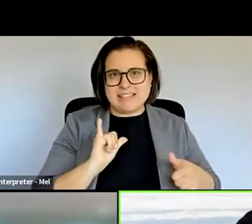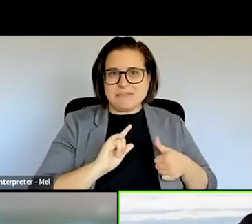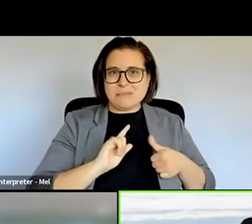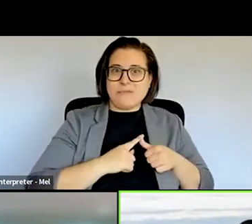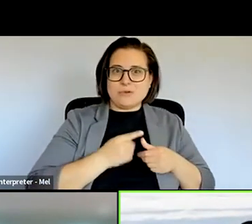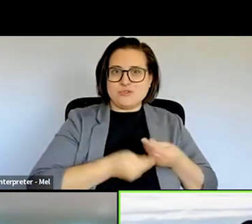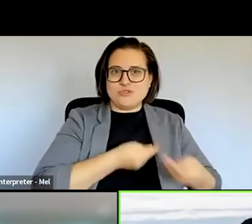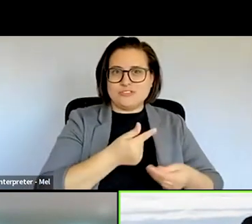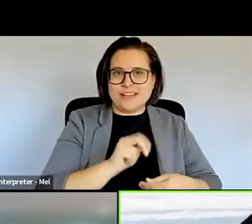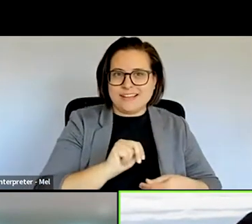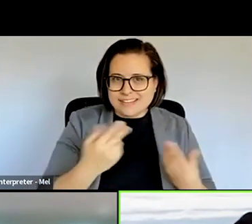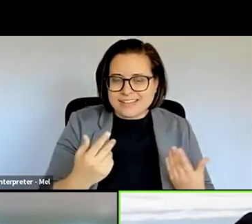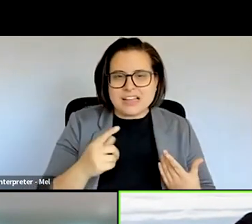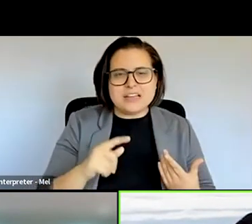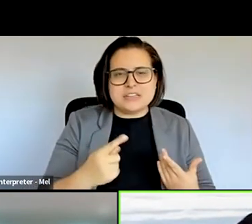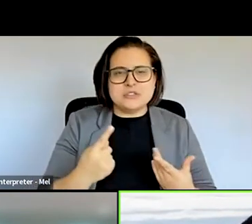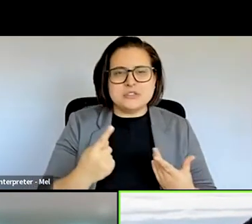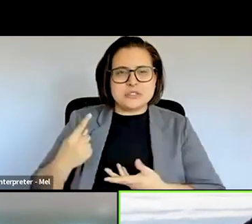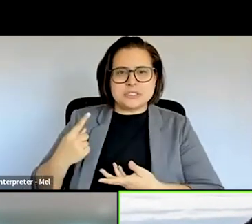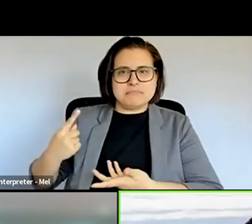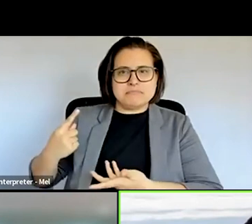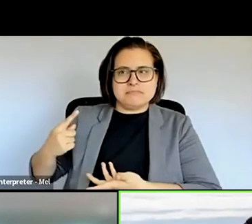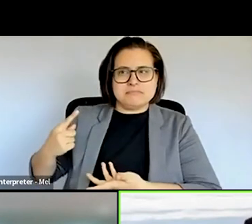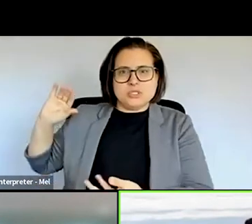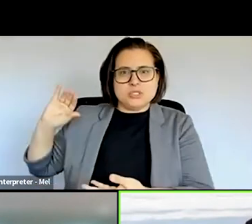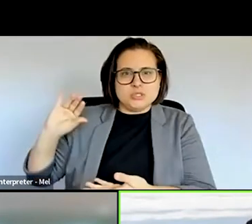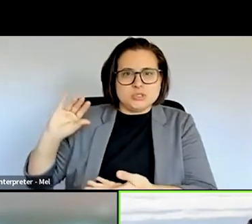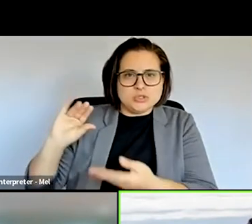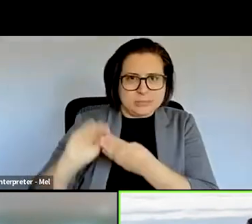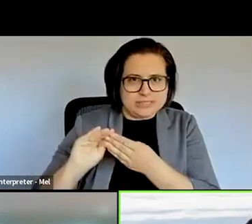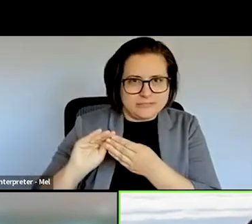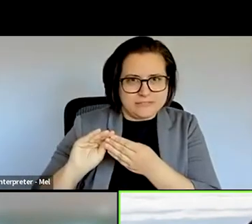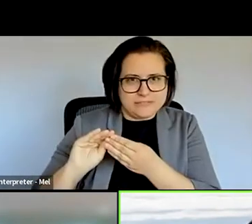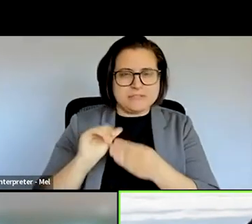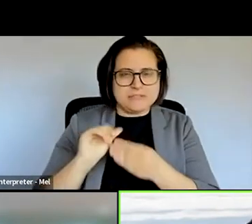It is just an accumulative thing. It is not to take away what you can do if you